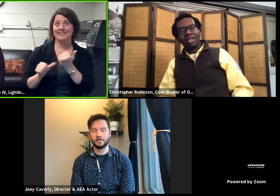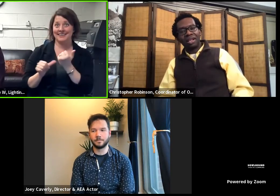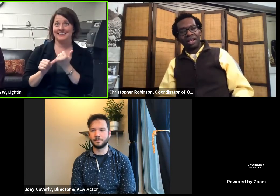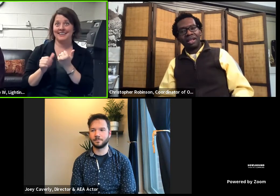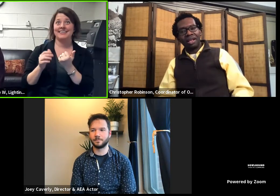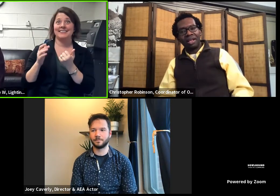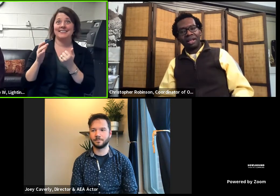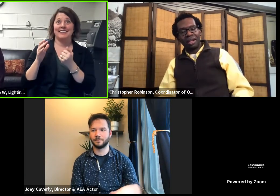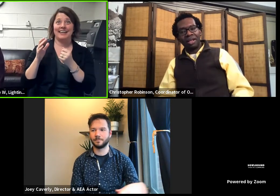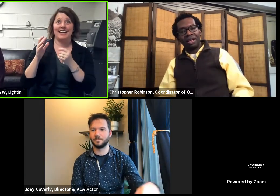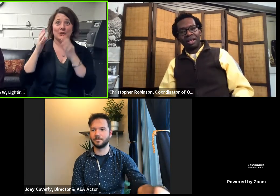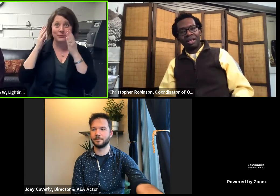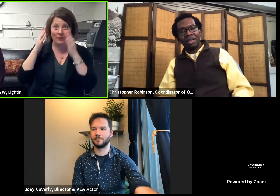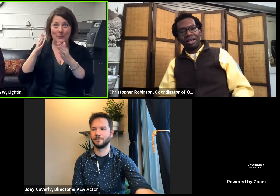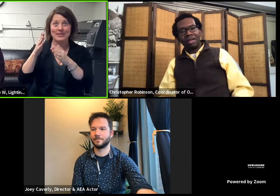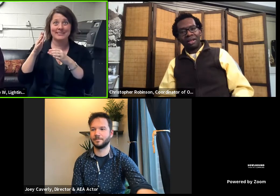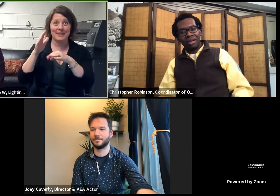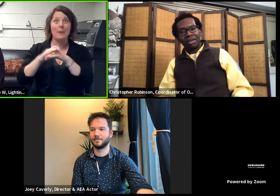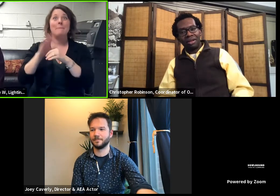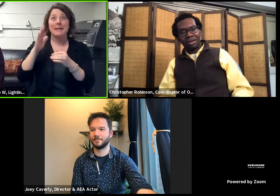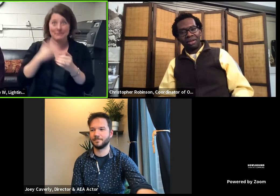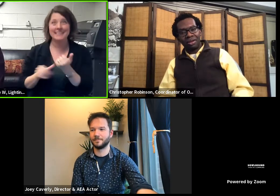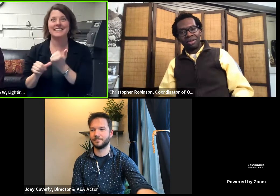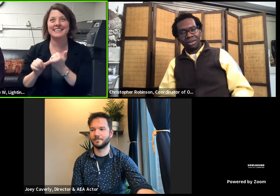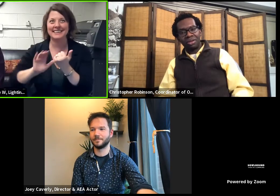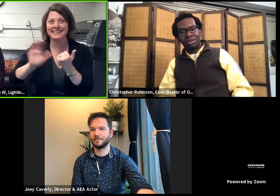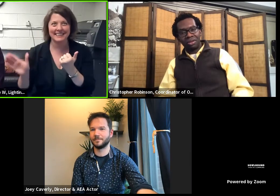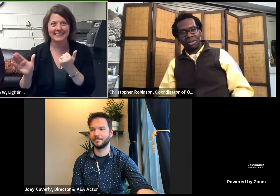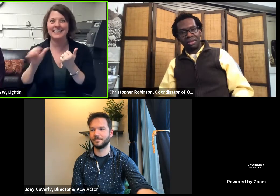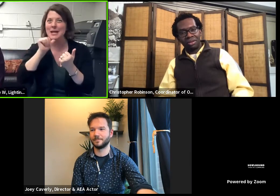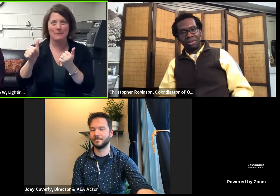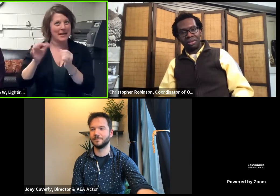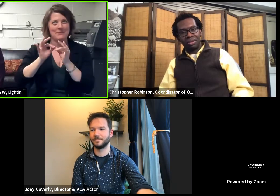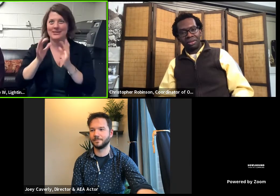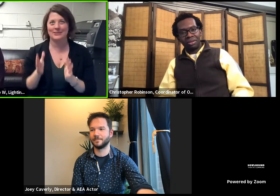My job, I need to focus on my job